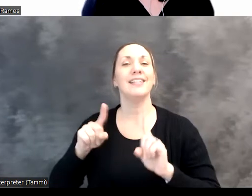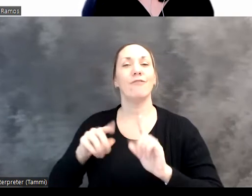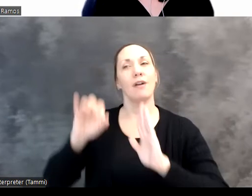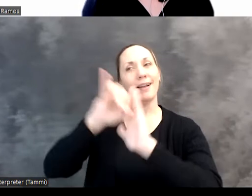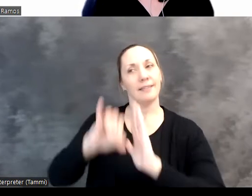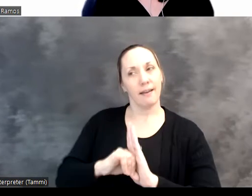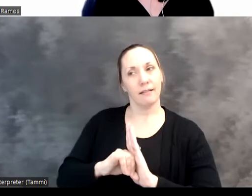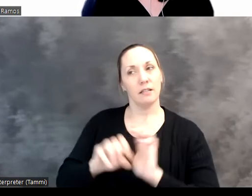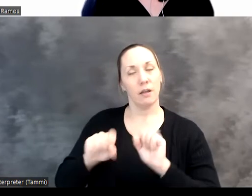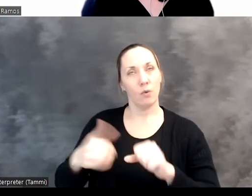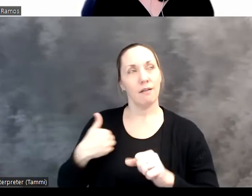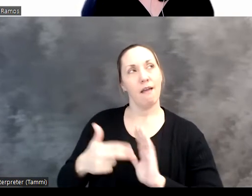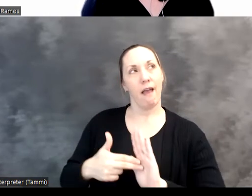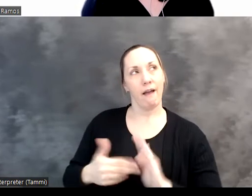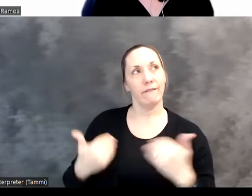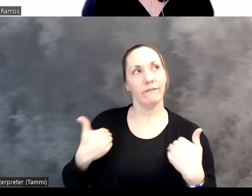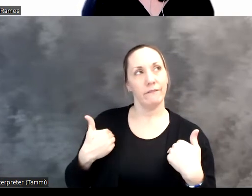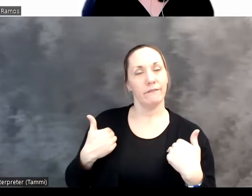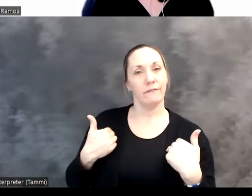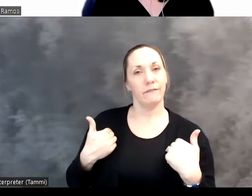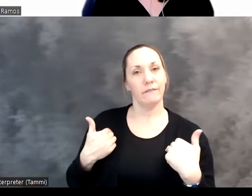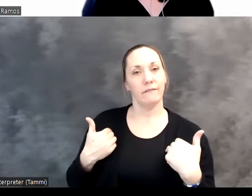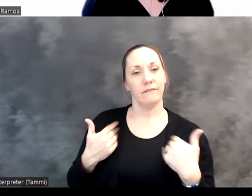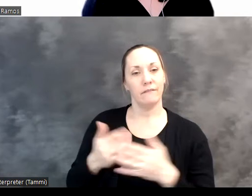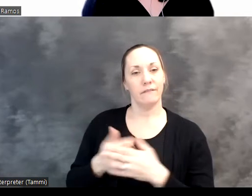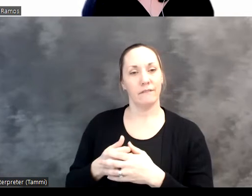it means not thinking of, you